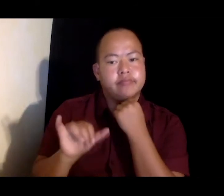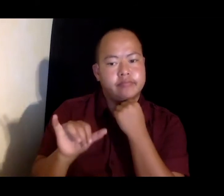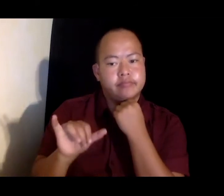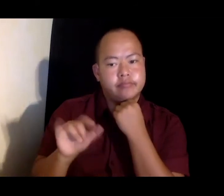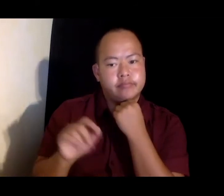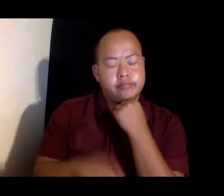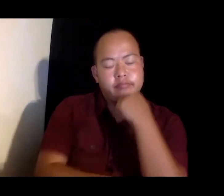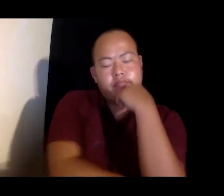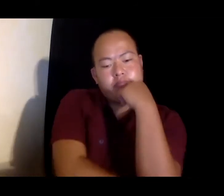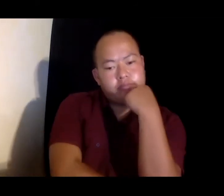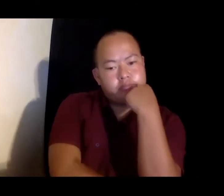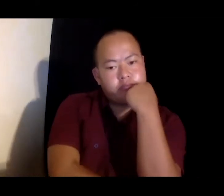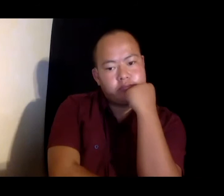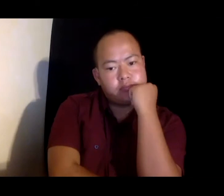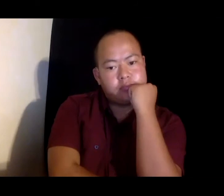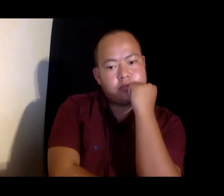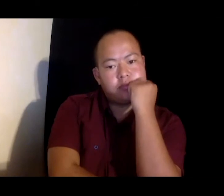And one person blamed the interpreter.